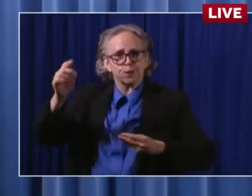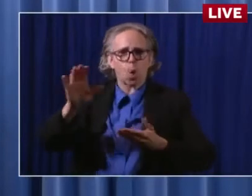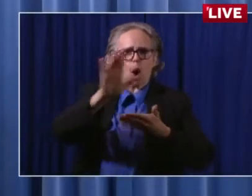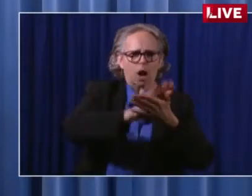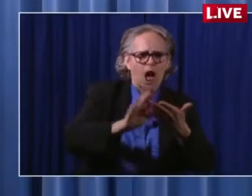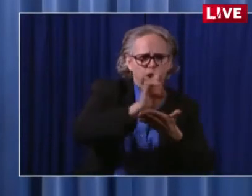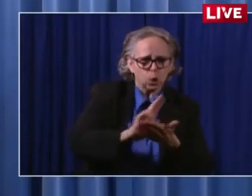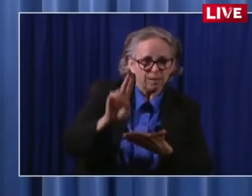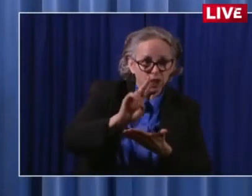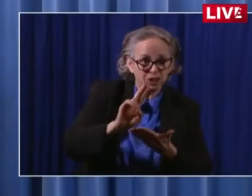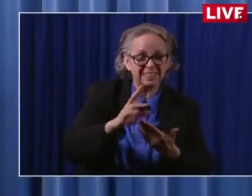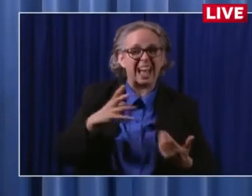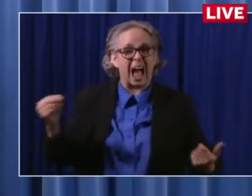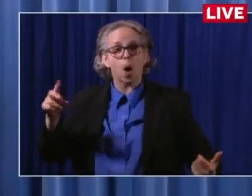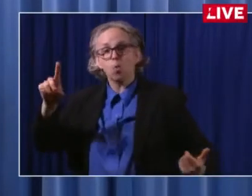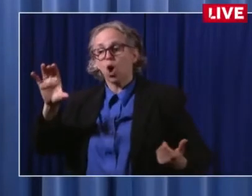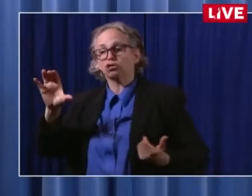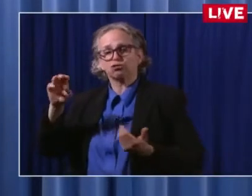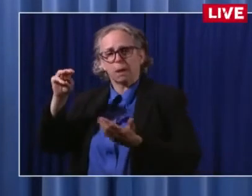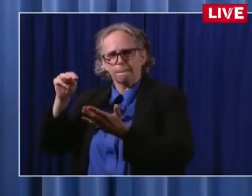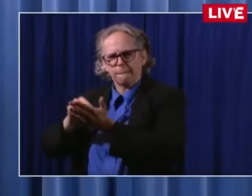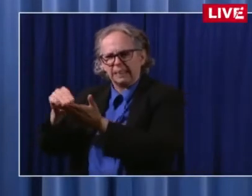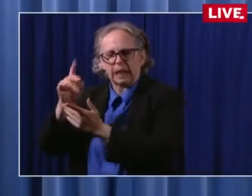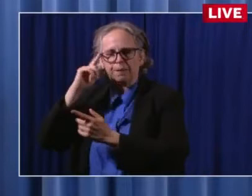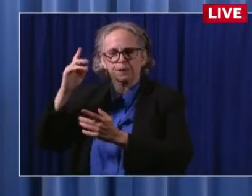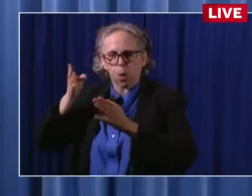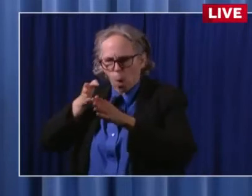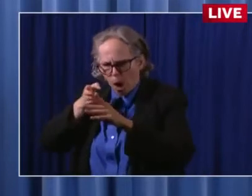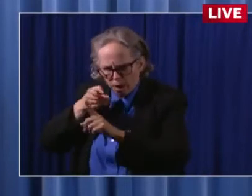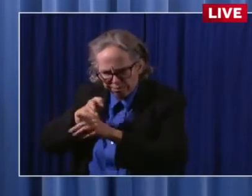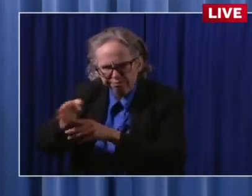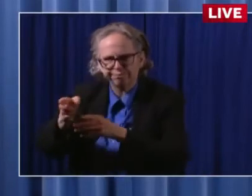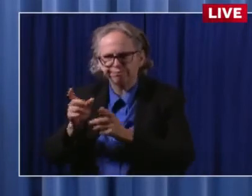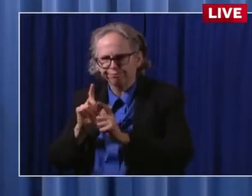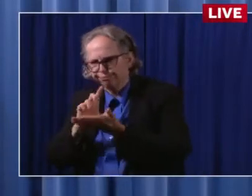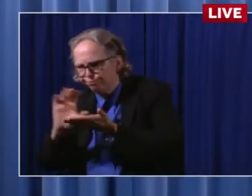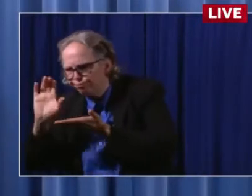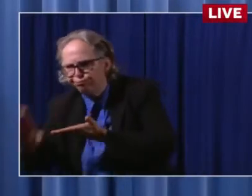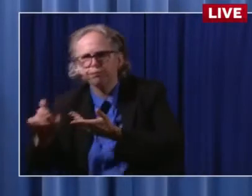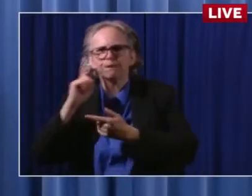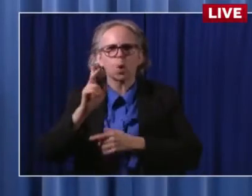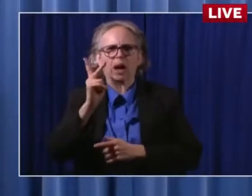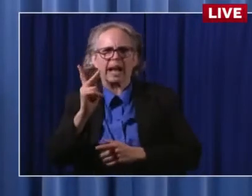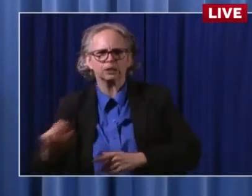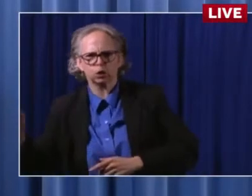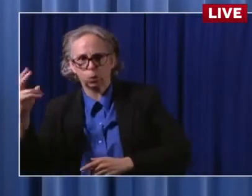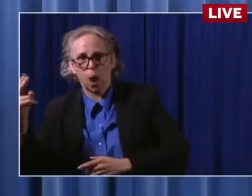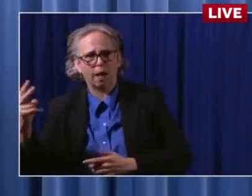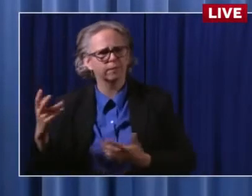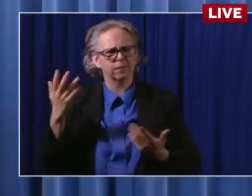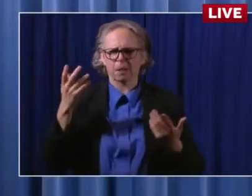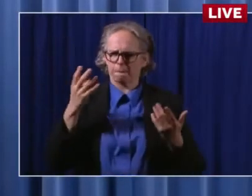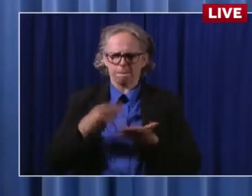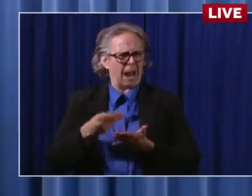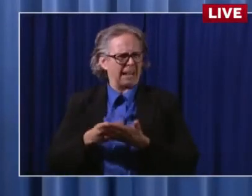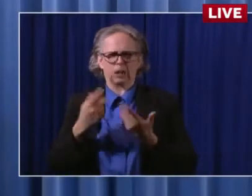EDUCATION AND $100 MILLION FOR THE K-12 FROM THE CORONAVIRUS RELIEF FUND TO HELP MEET THESE INCREASING COSTS.